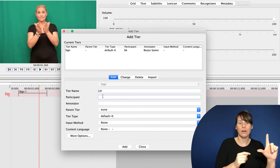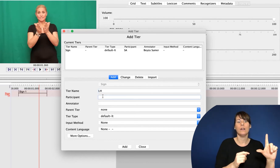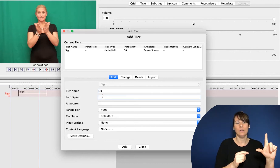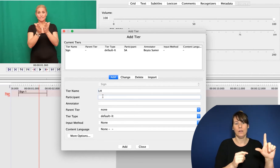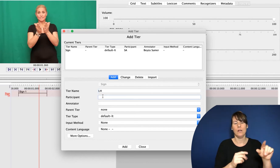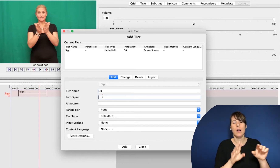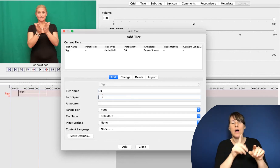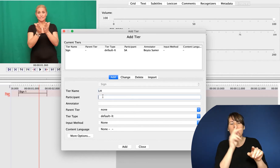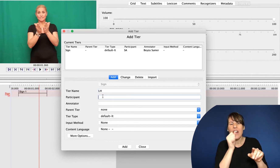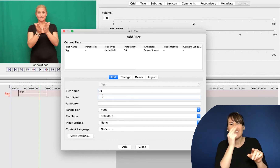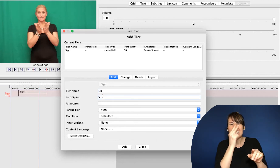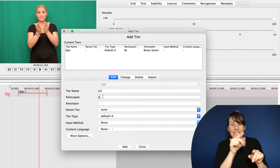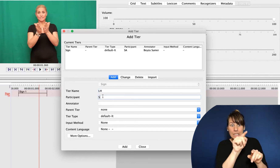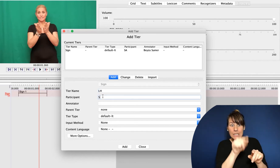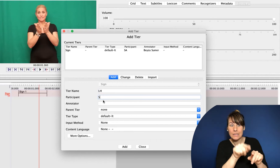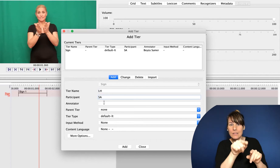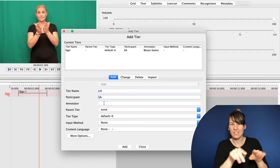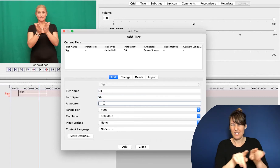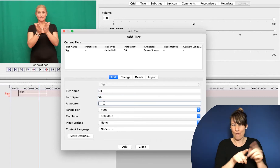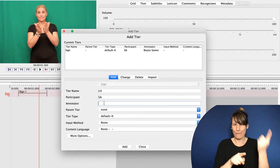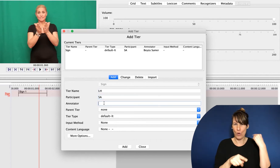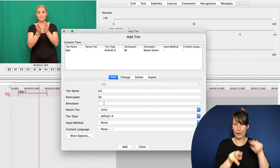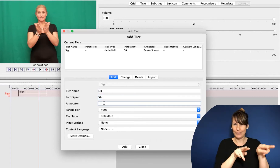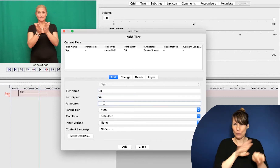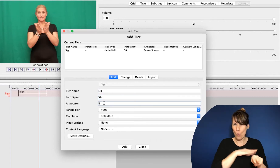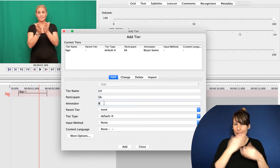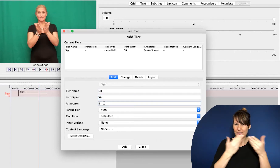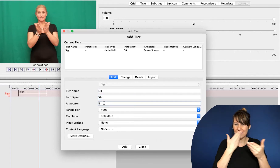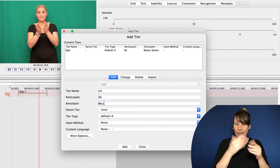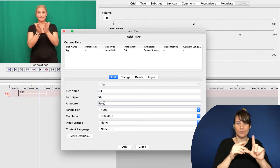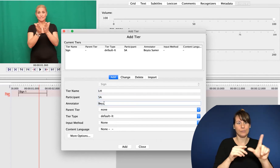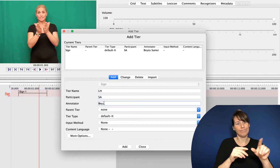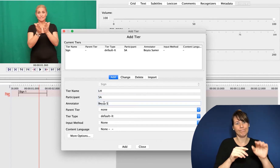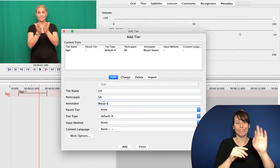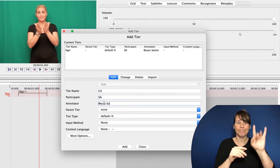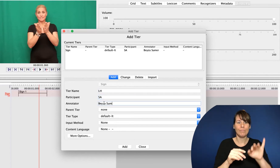hand, participant's initials. Annotators name.